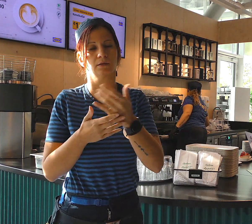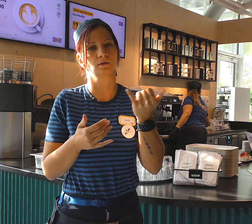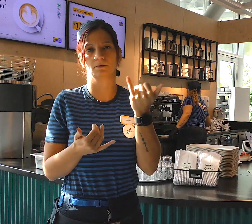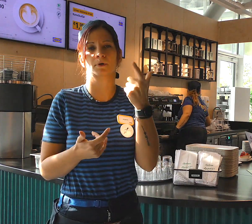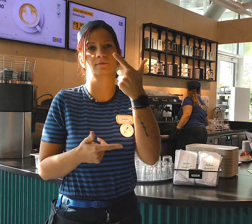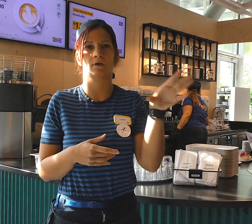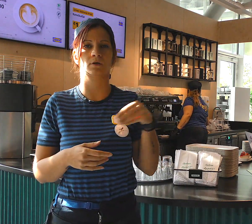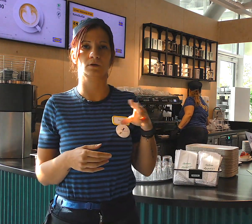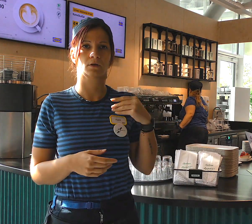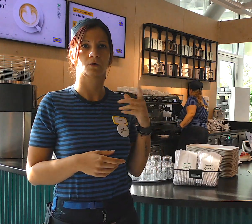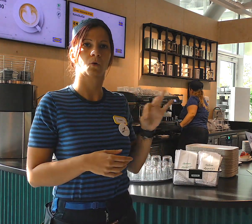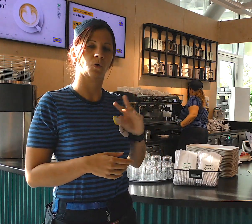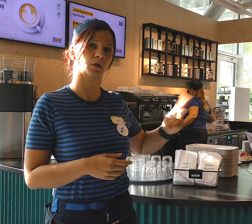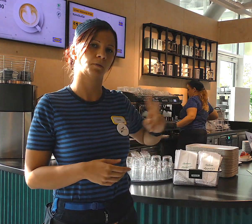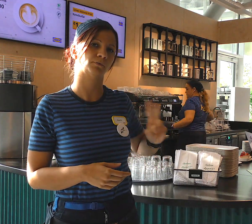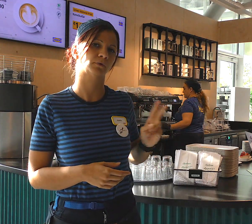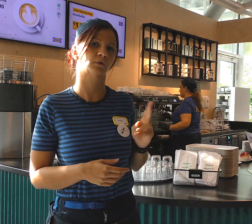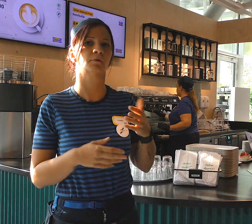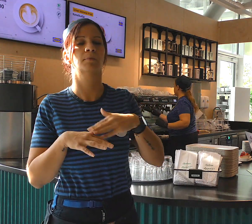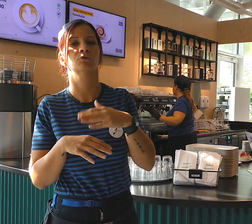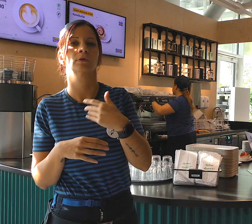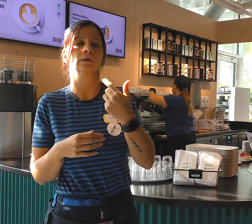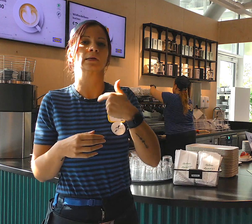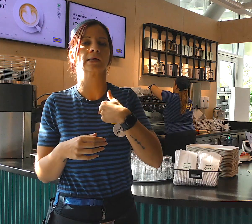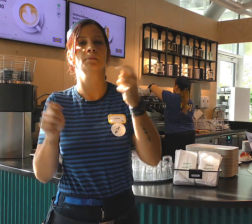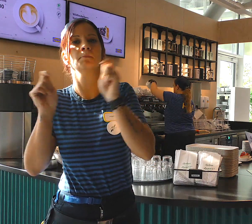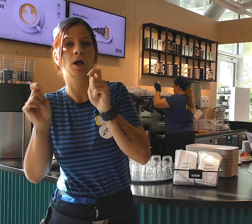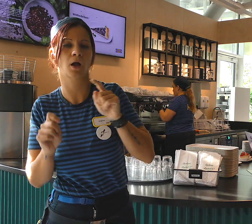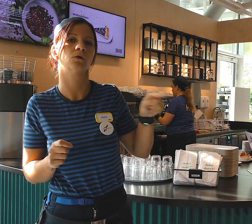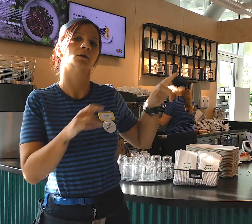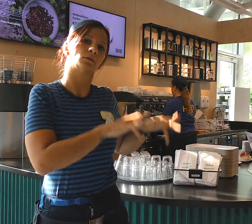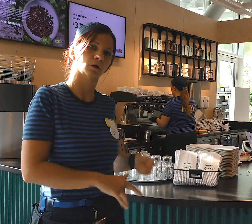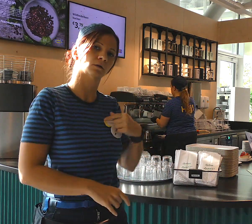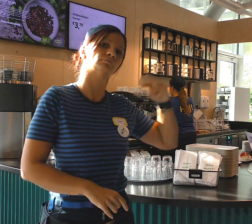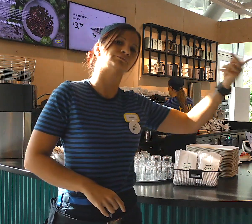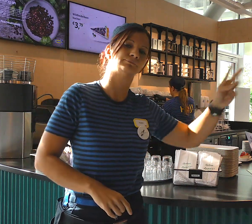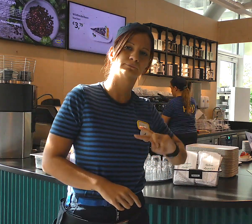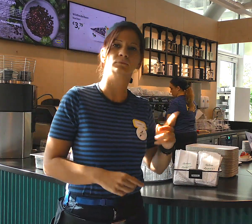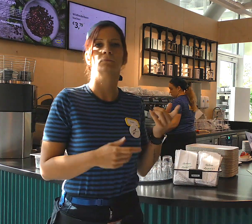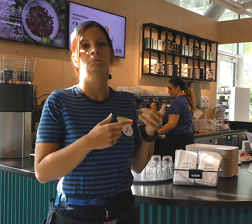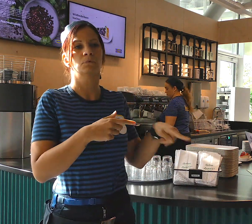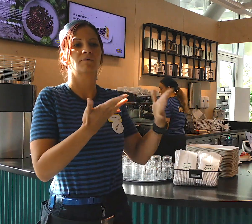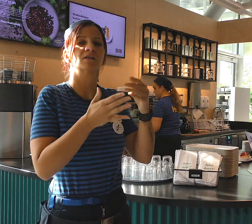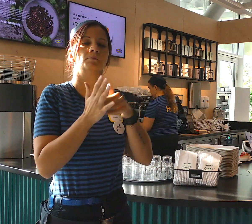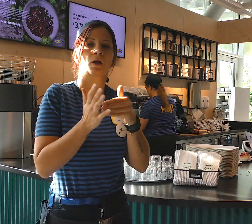I always work with a second person so that the colleague and me can take turns. For example, when I take a break, I can leave the work area and come back later. If something is needed at the counter,